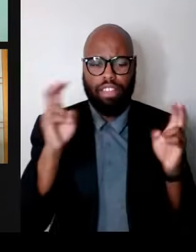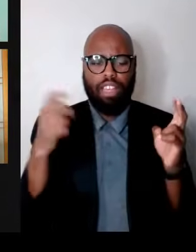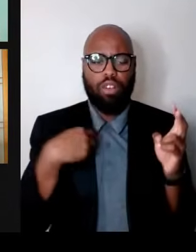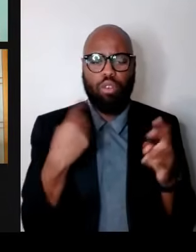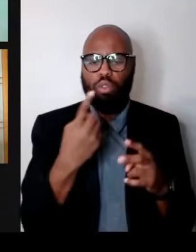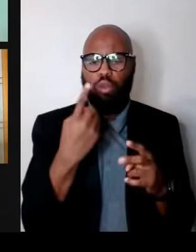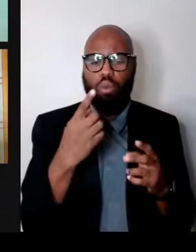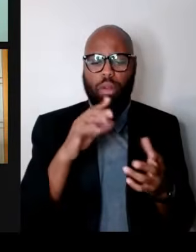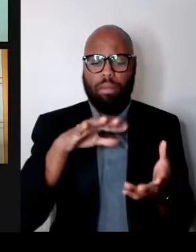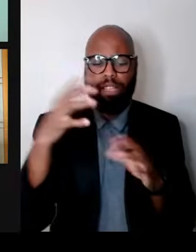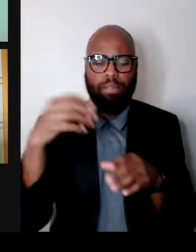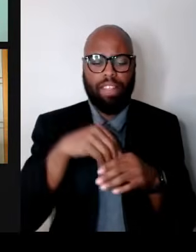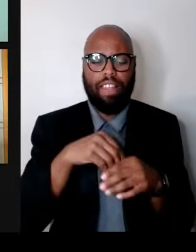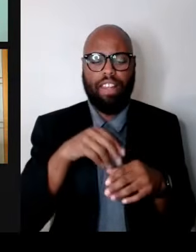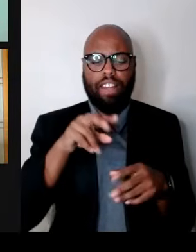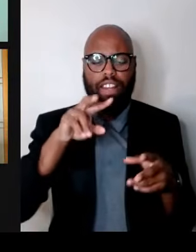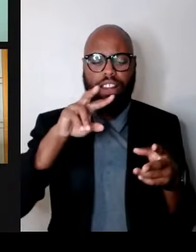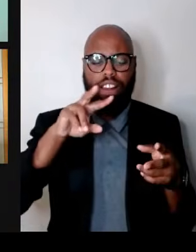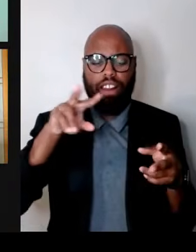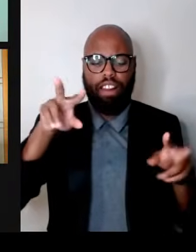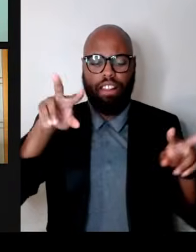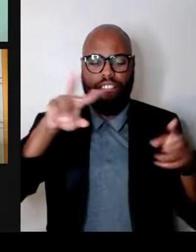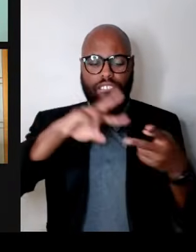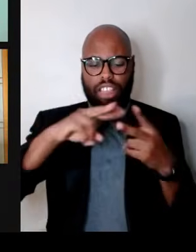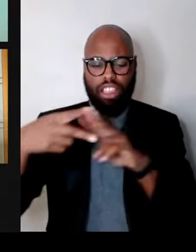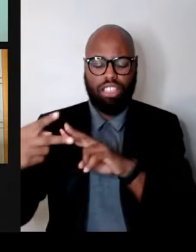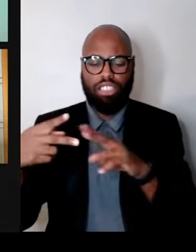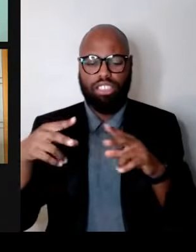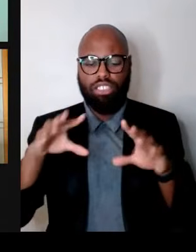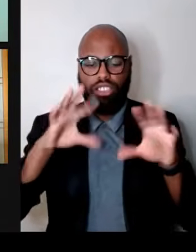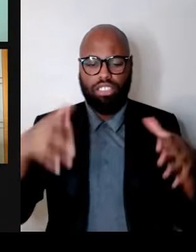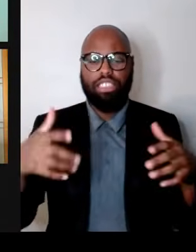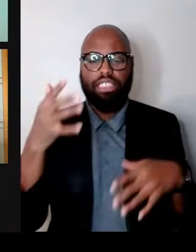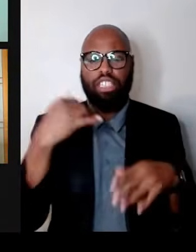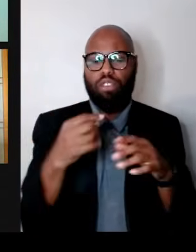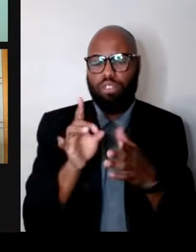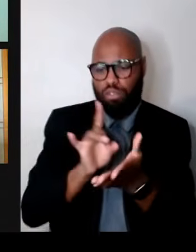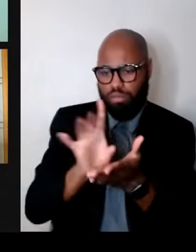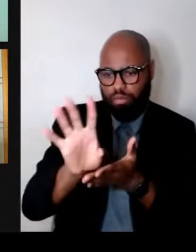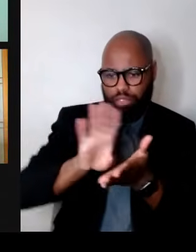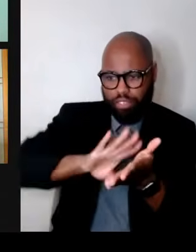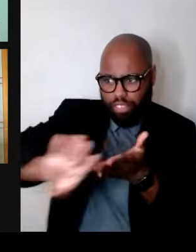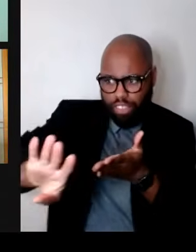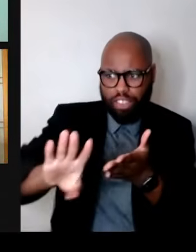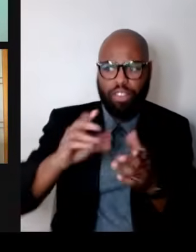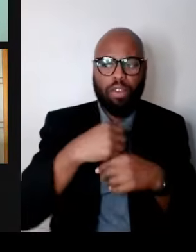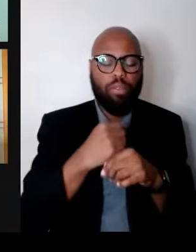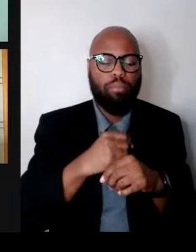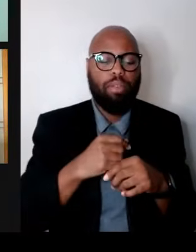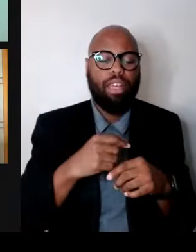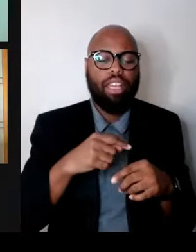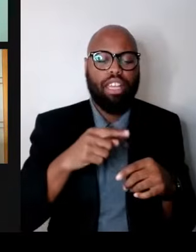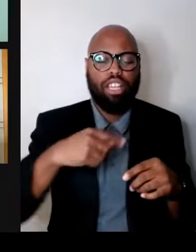rather than pushing them out isolating them, you create a circle and you remind them of who they are,